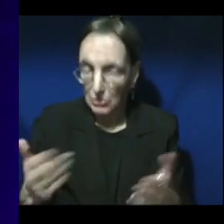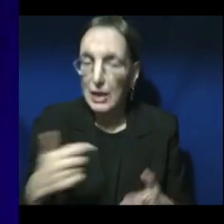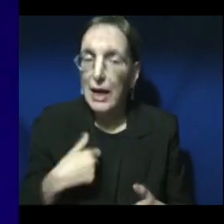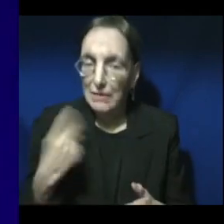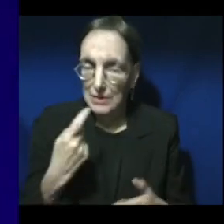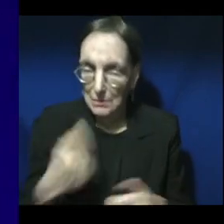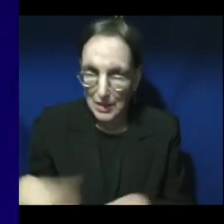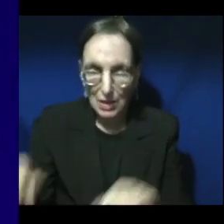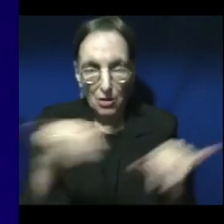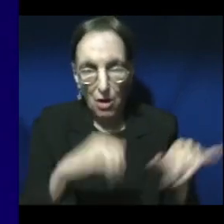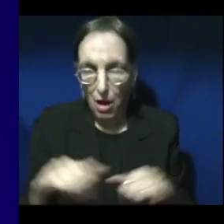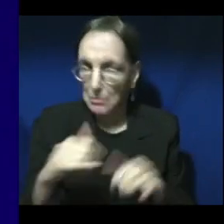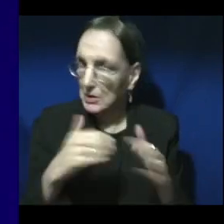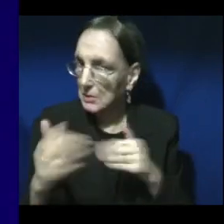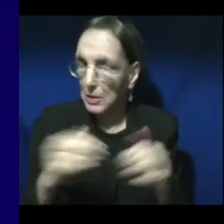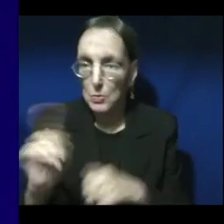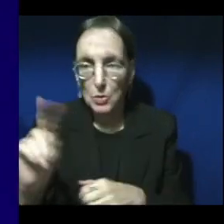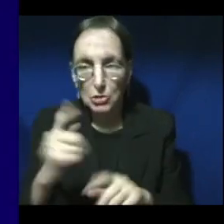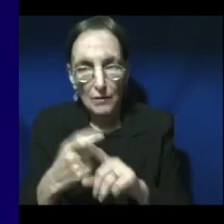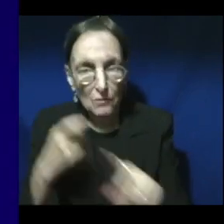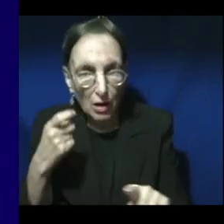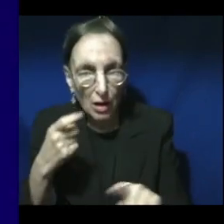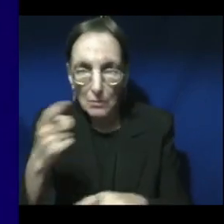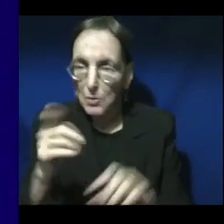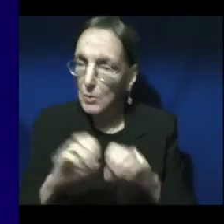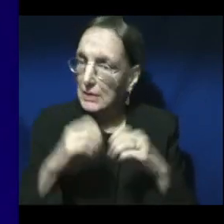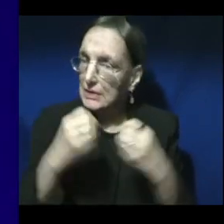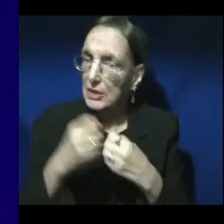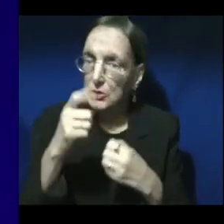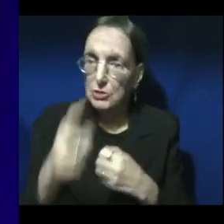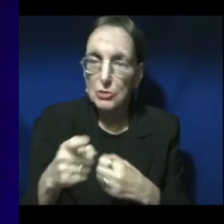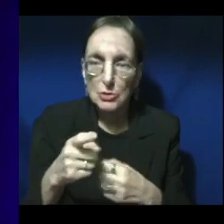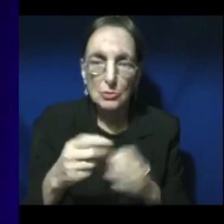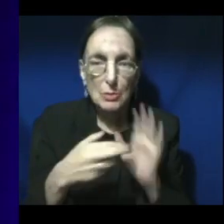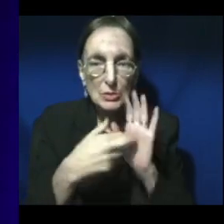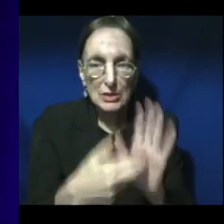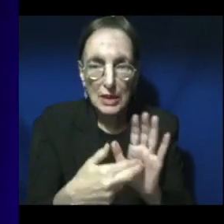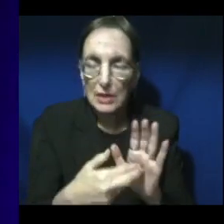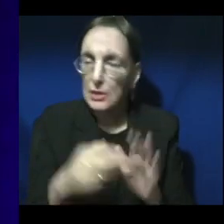of what organization you represent, regardless of what role you have in that organization. We